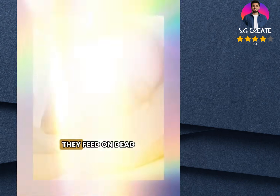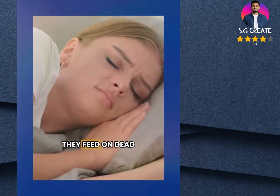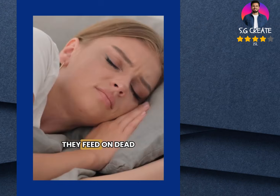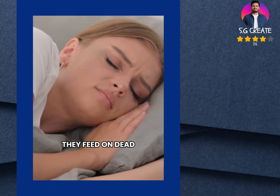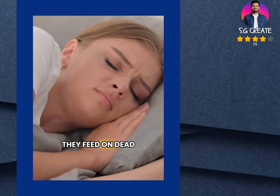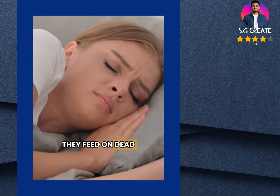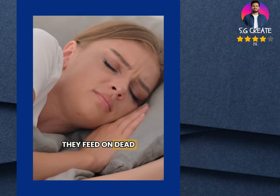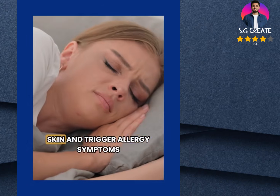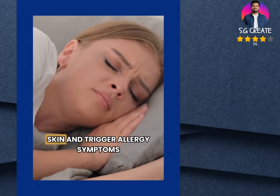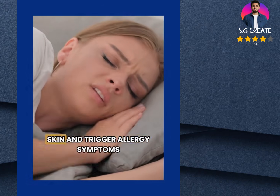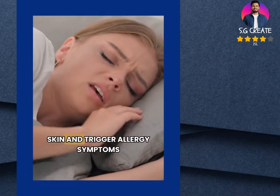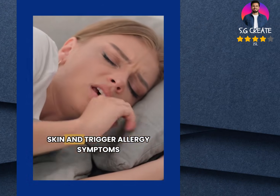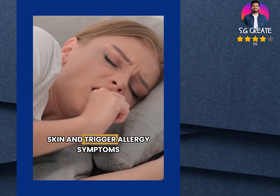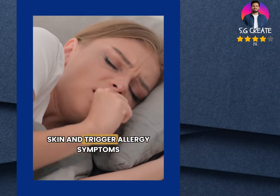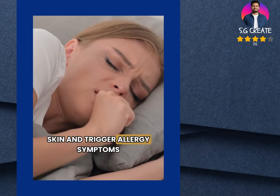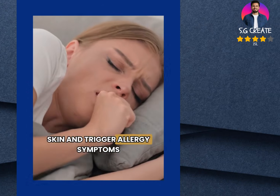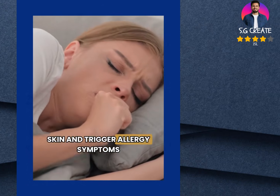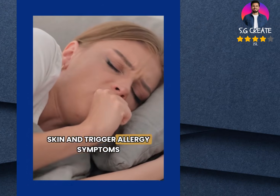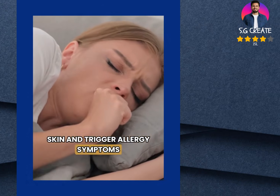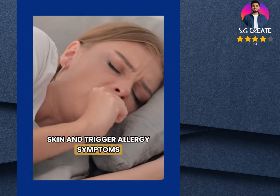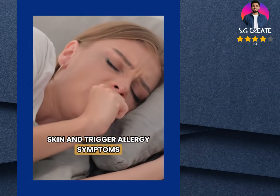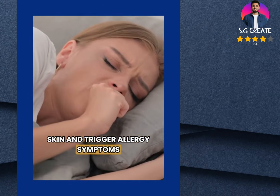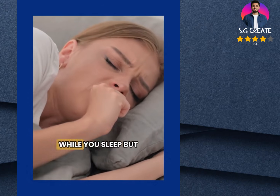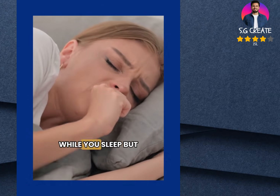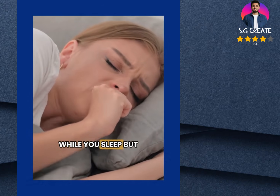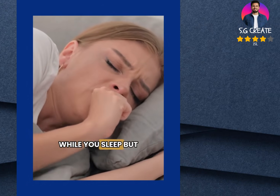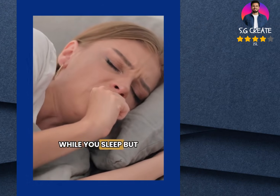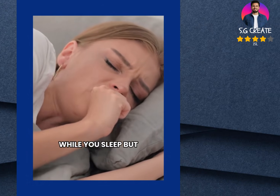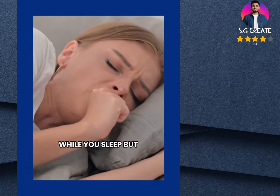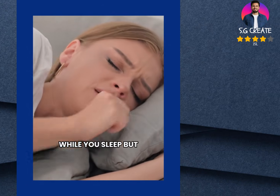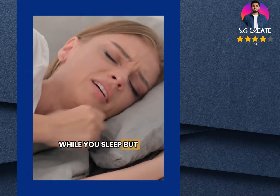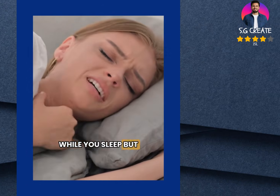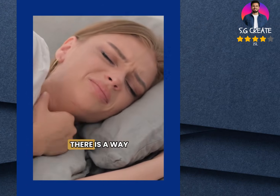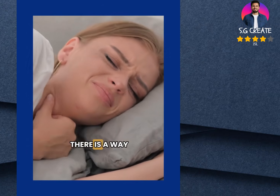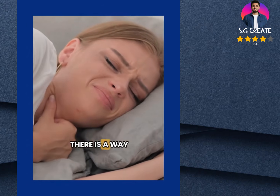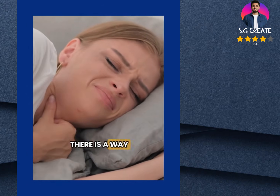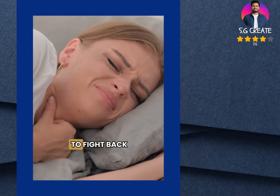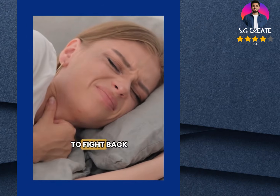They feed on dead skin and trigger allergy symptoms while you sleep. But there is a way to